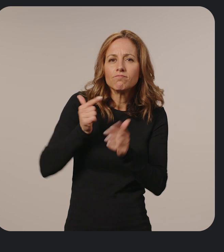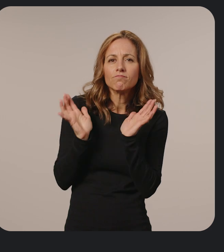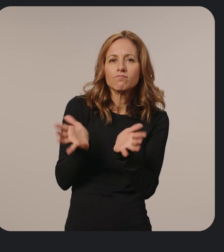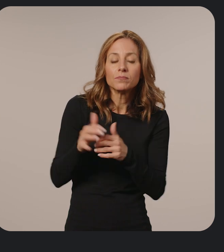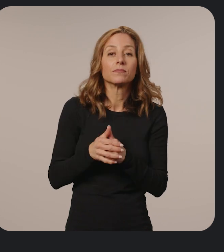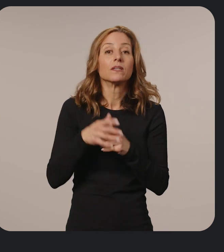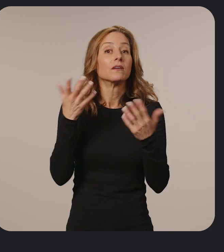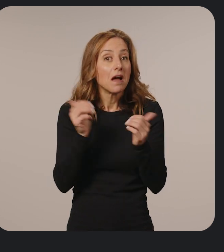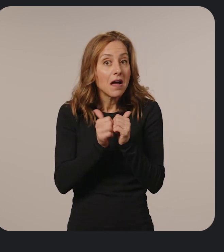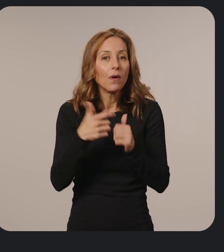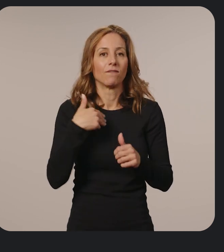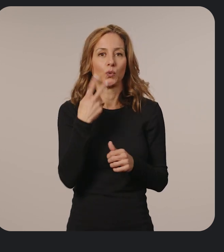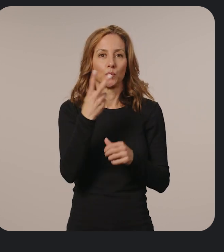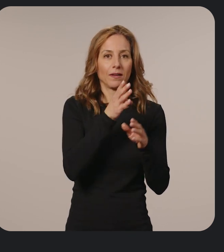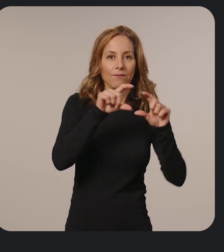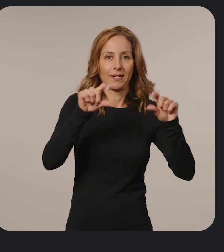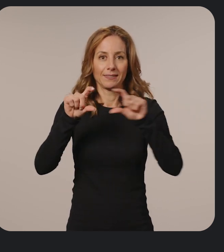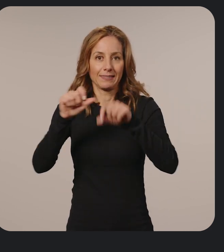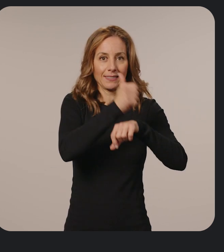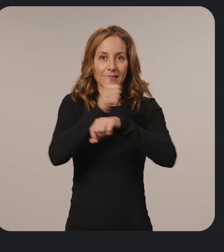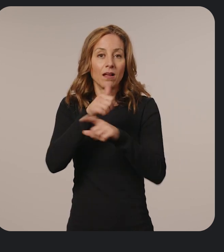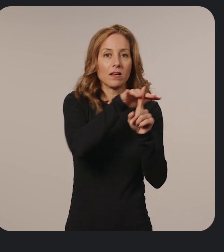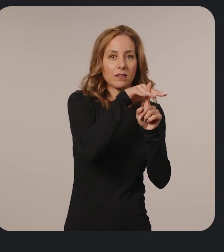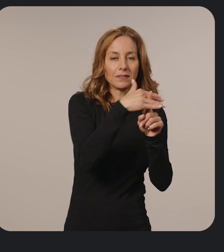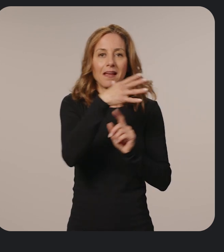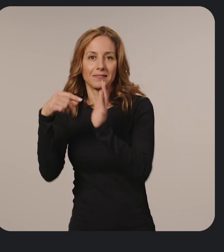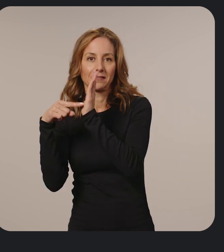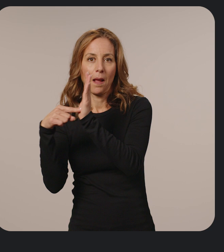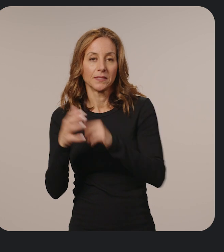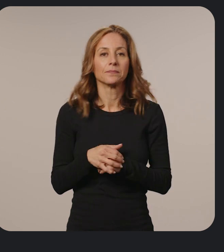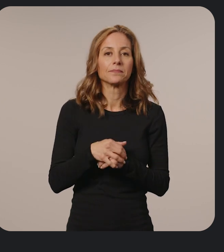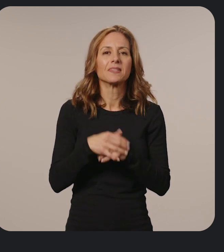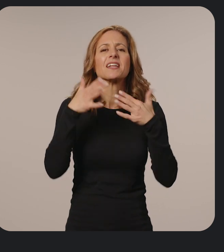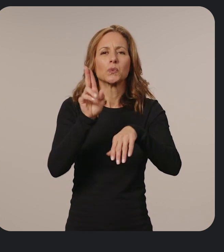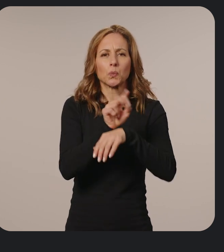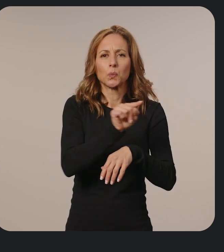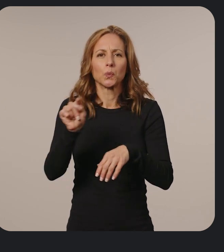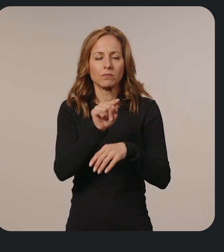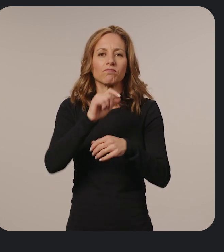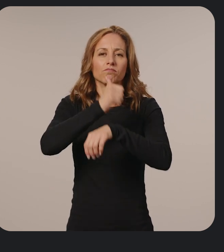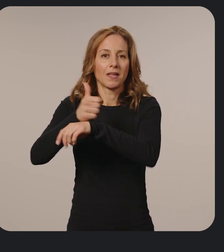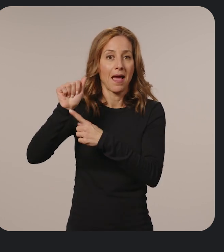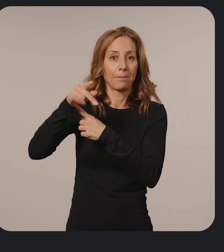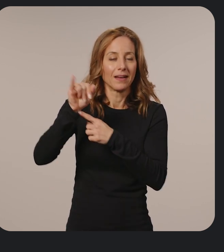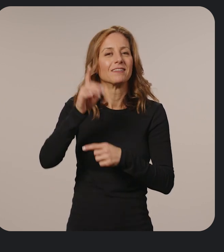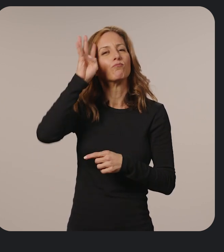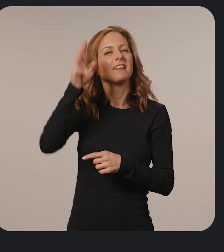the context and the examples. Let's use these to configure the API to pretend it's an alien. First, let's set the context.